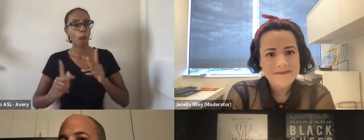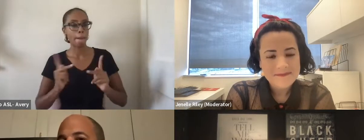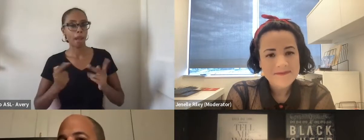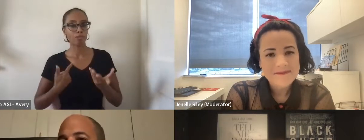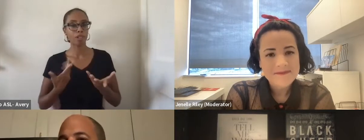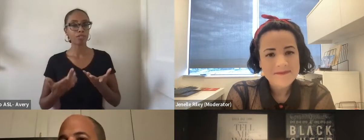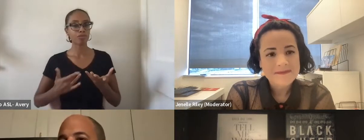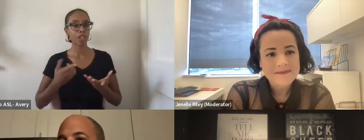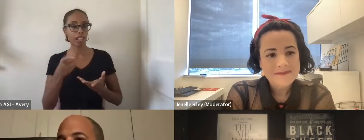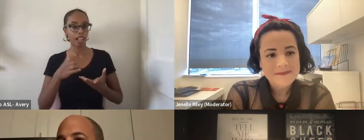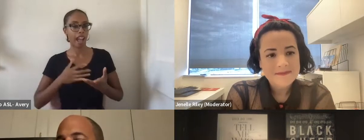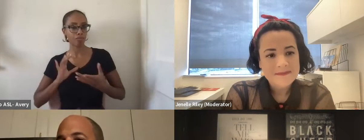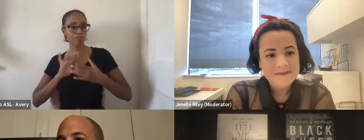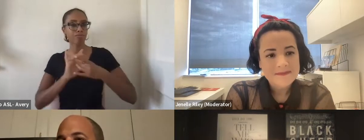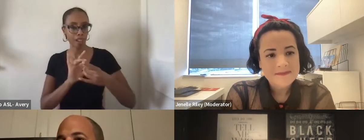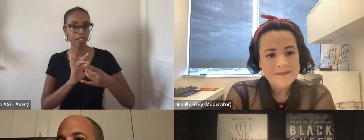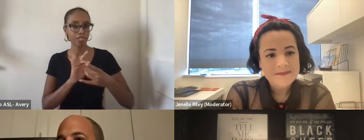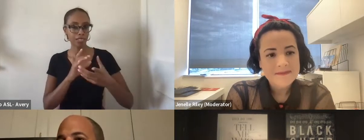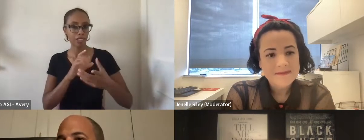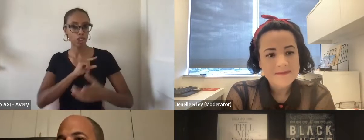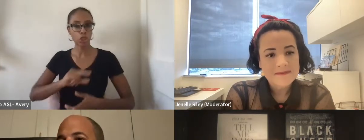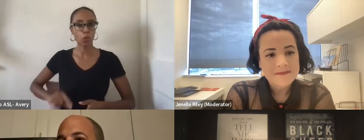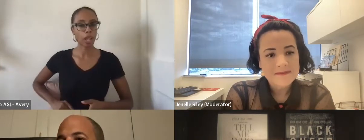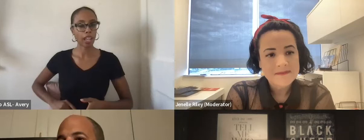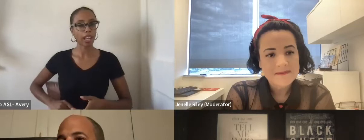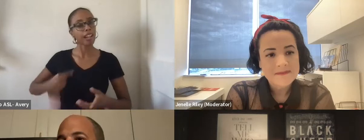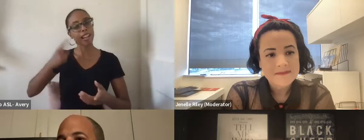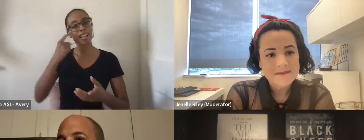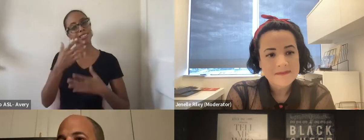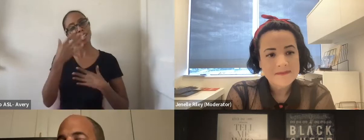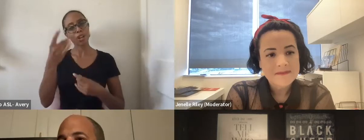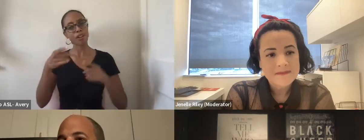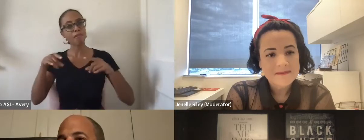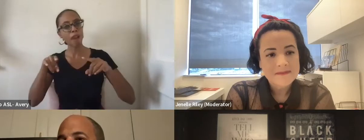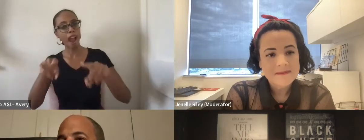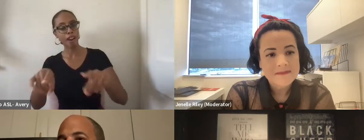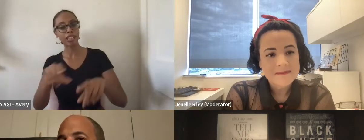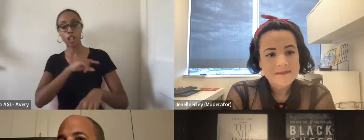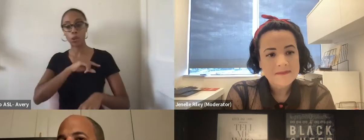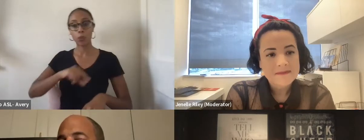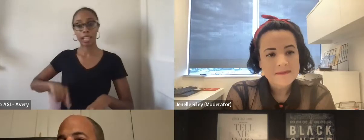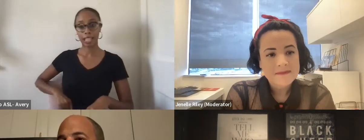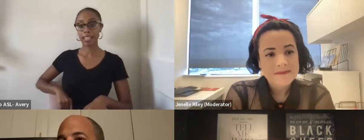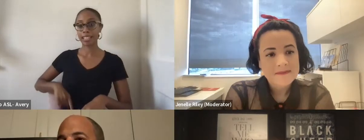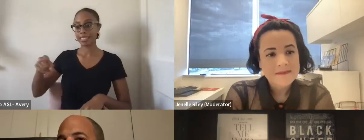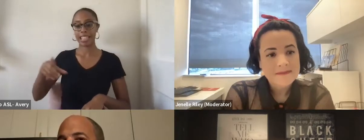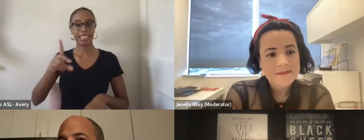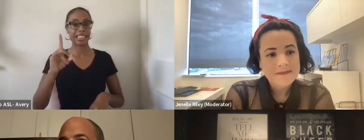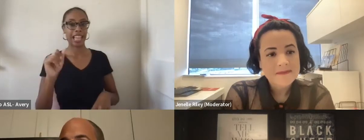Obviously, Diana and the Queen were very different characters and the relationship they had were different.